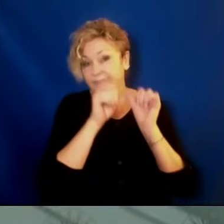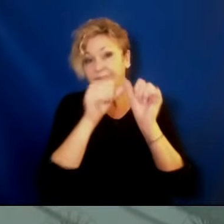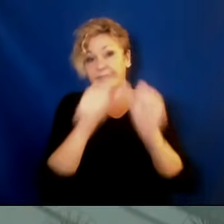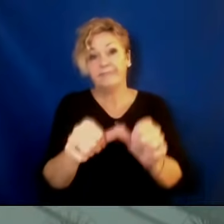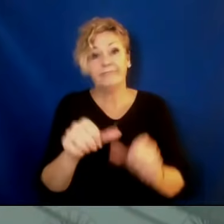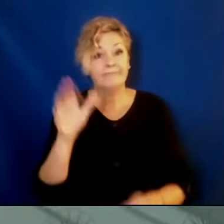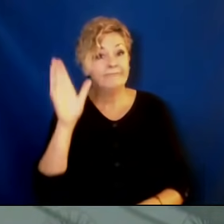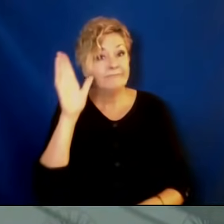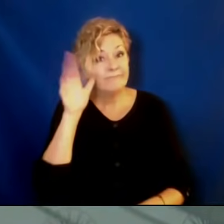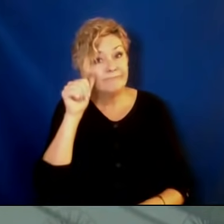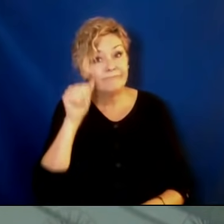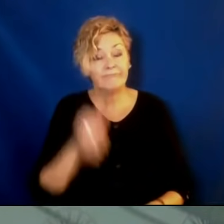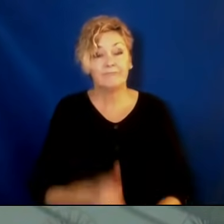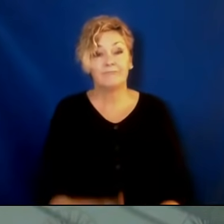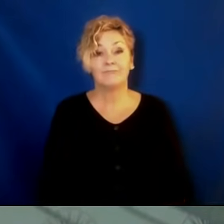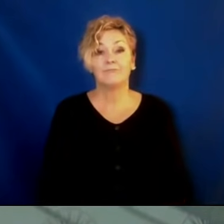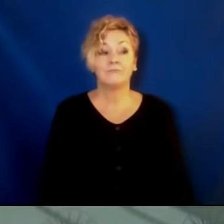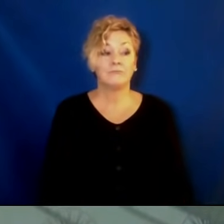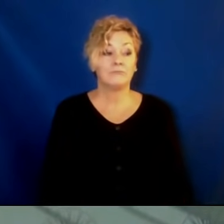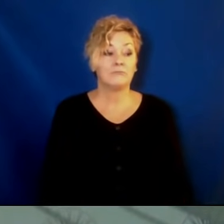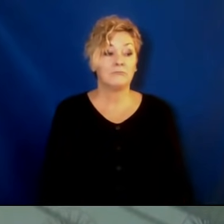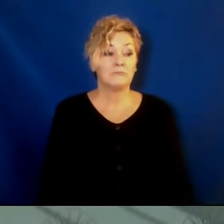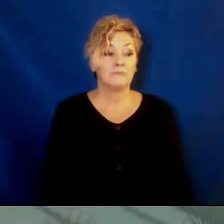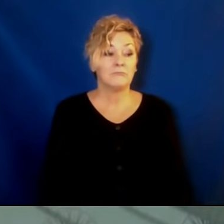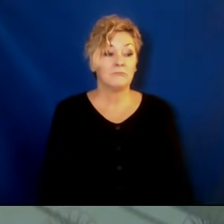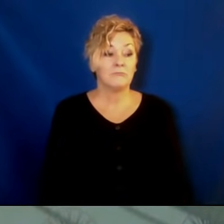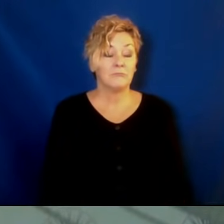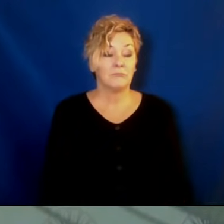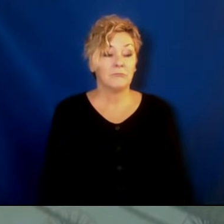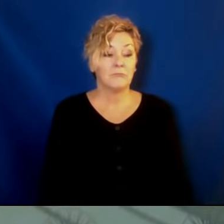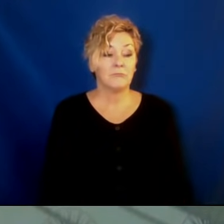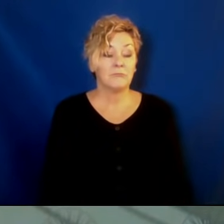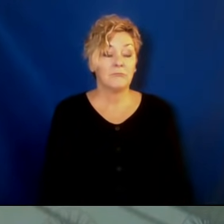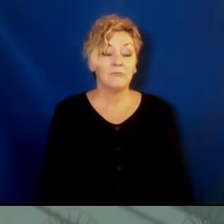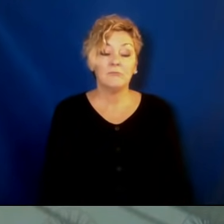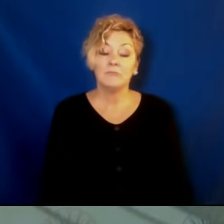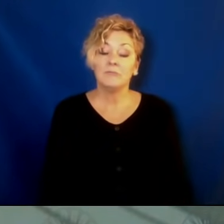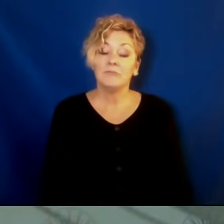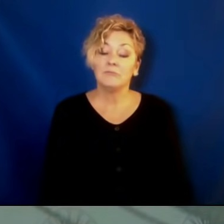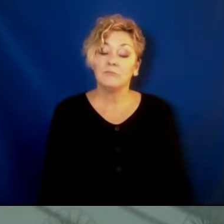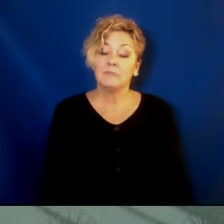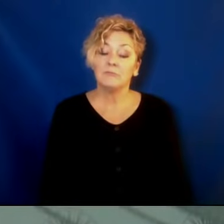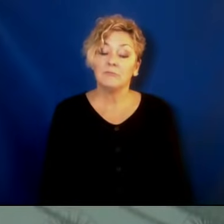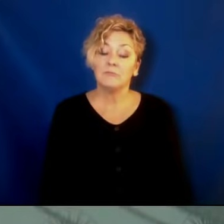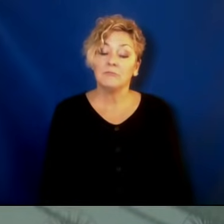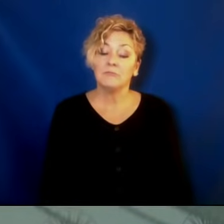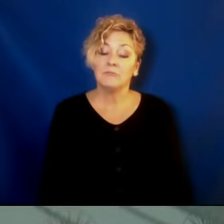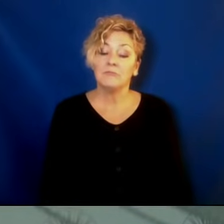I think that is been one of the things so affected by Dr. Henry and Dr.